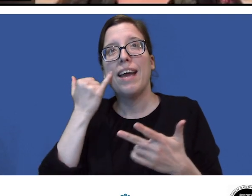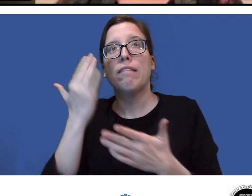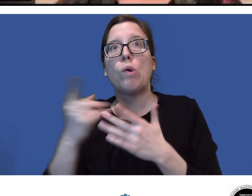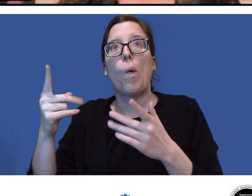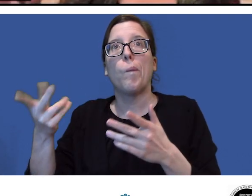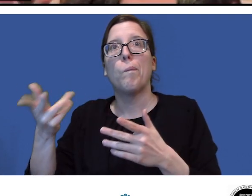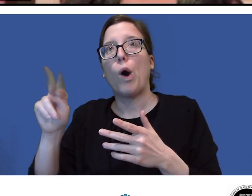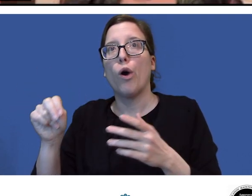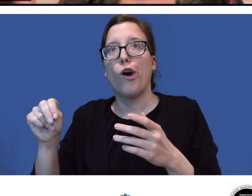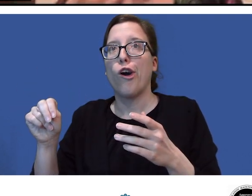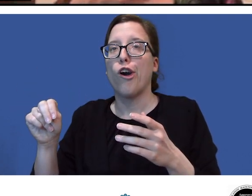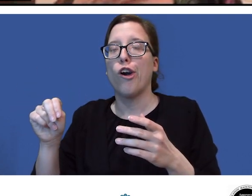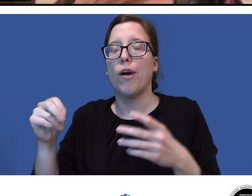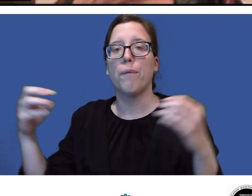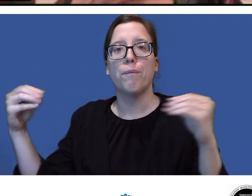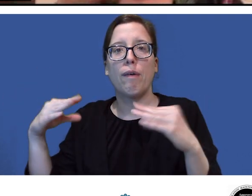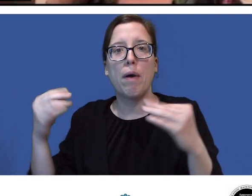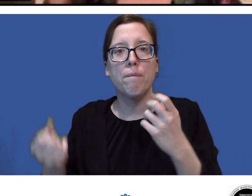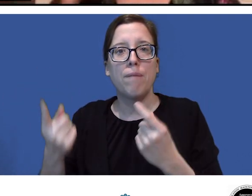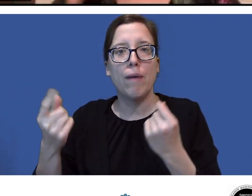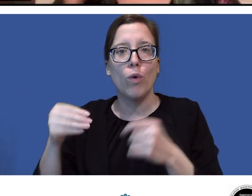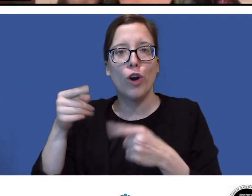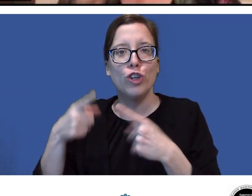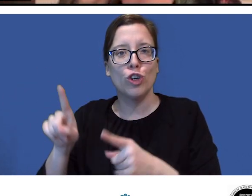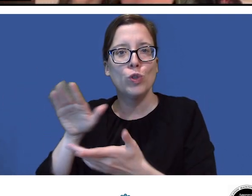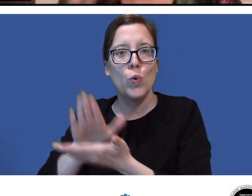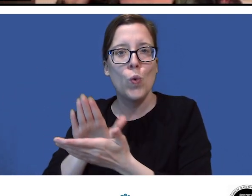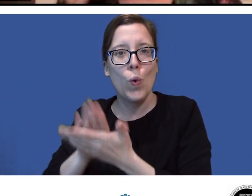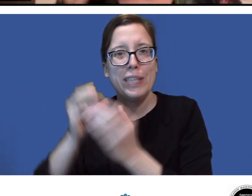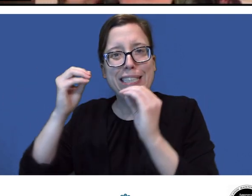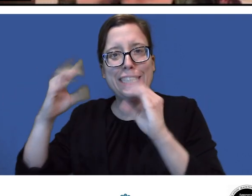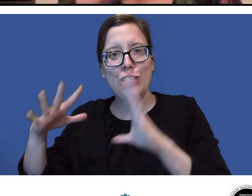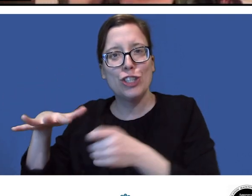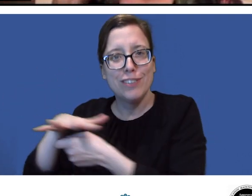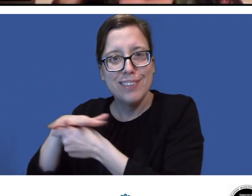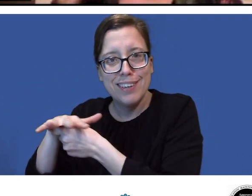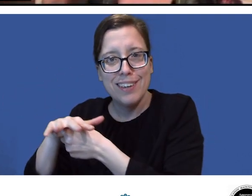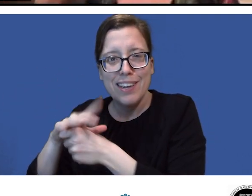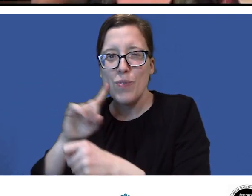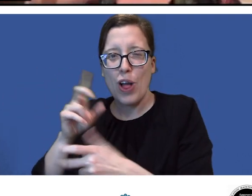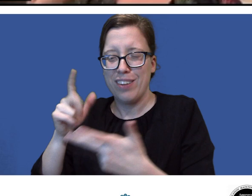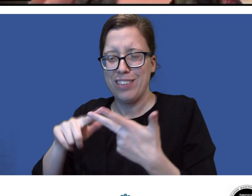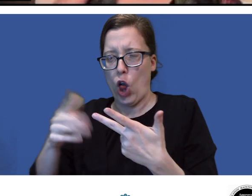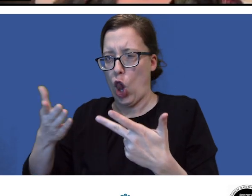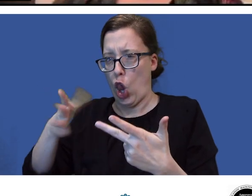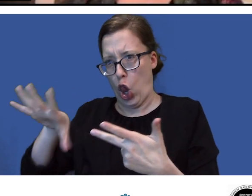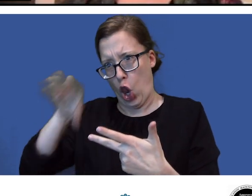But it's really hard to learn by smell. So these are our two major channels for learning.